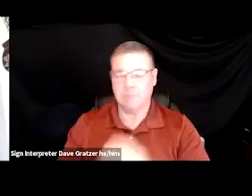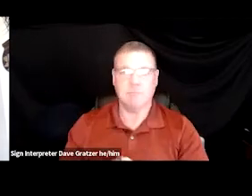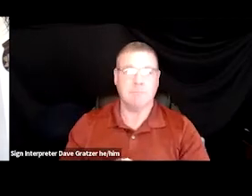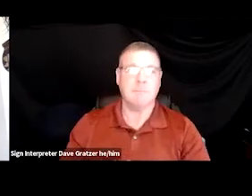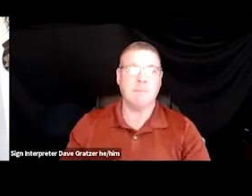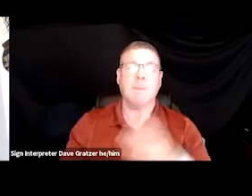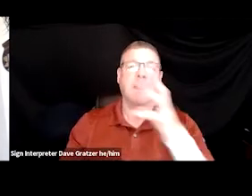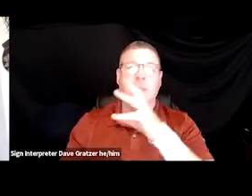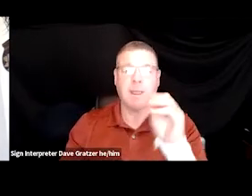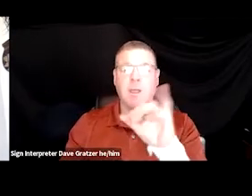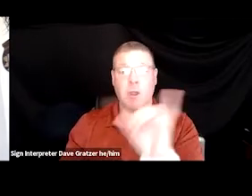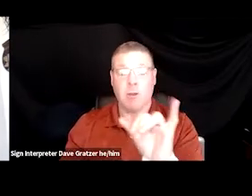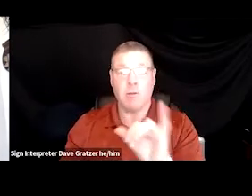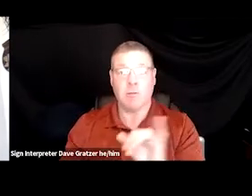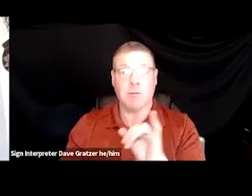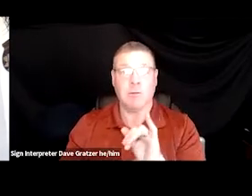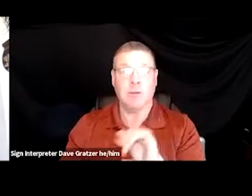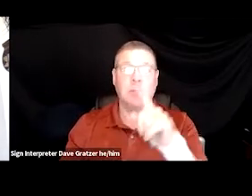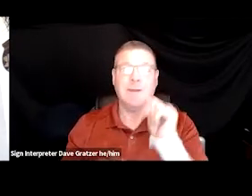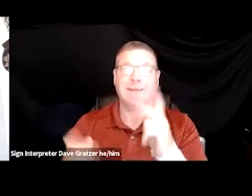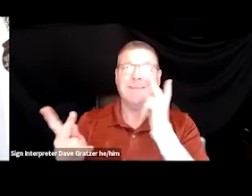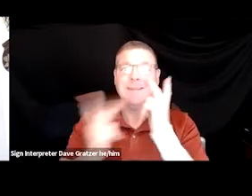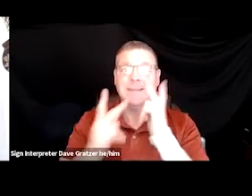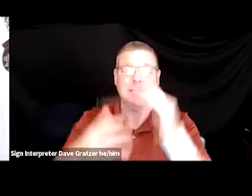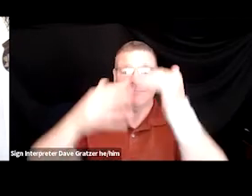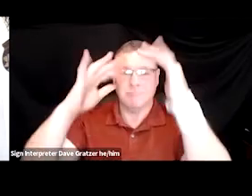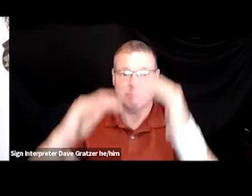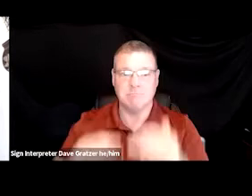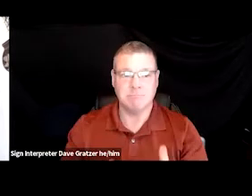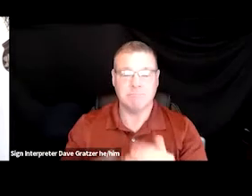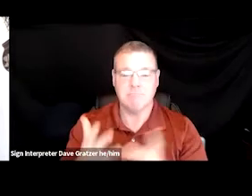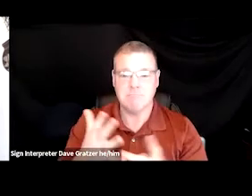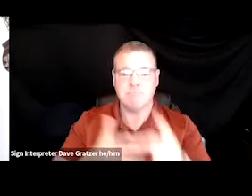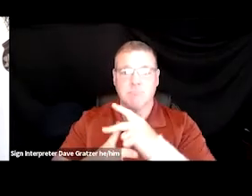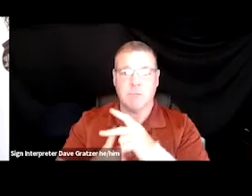and also you can see the other goal, other priorities here, excuse me.